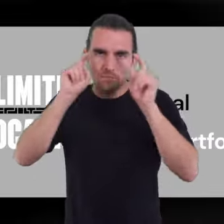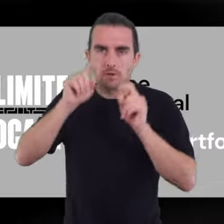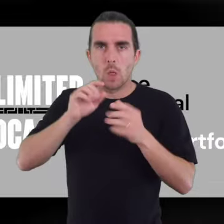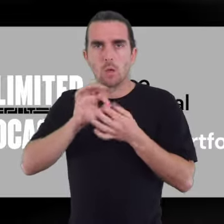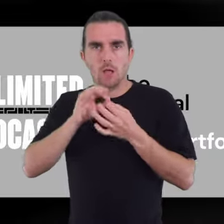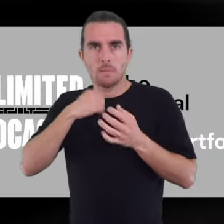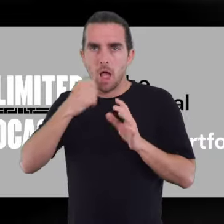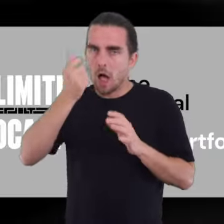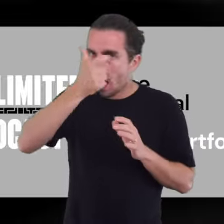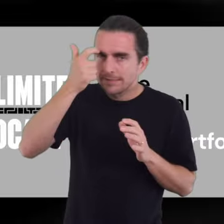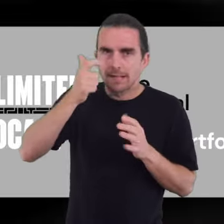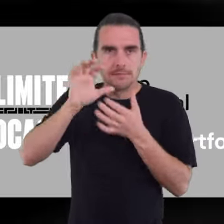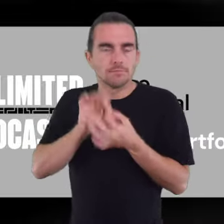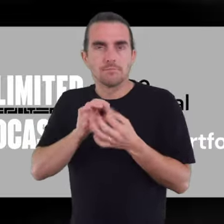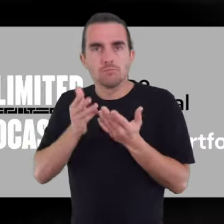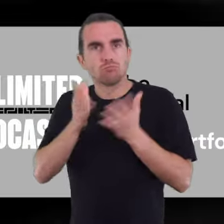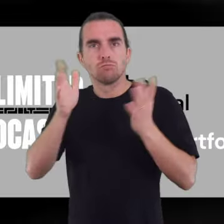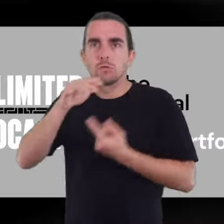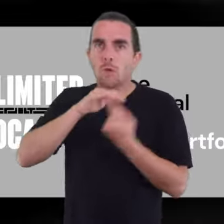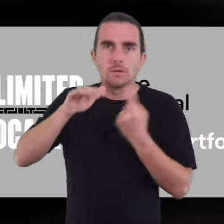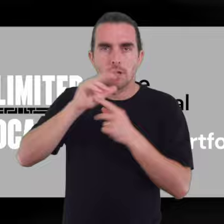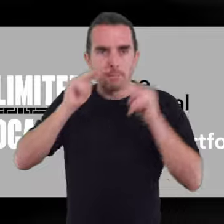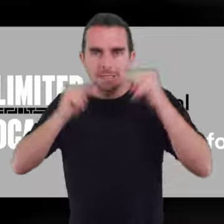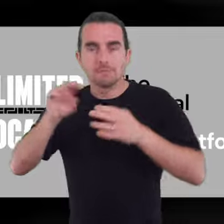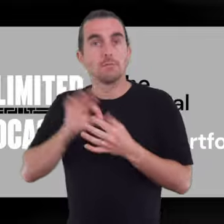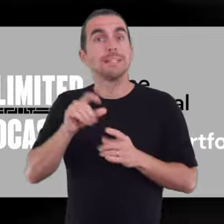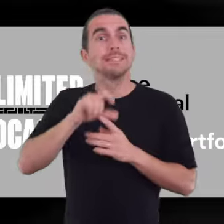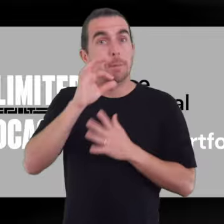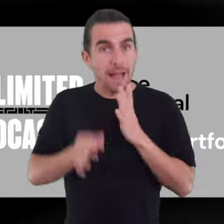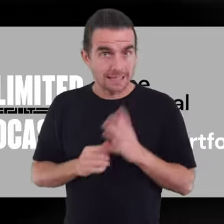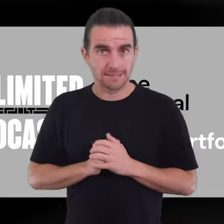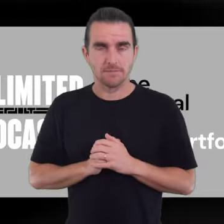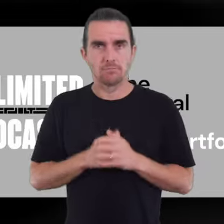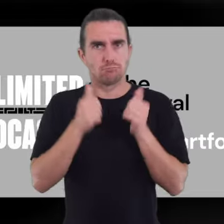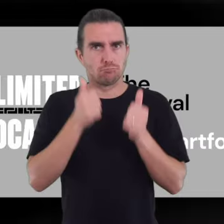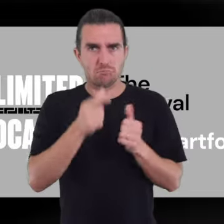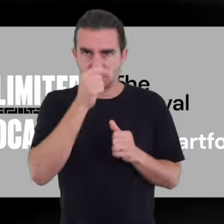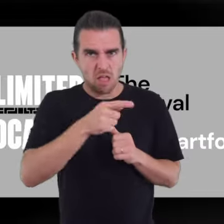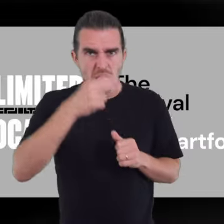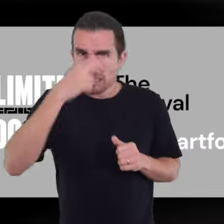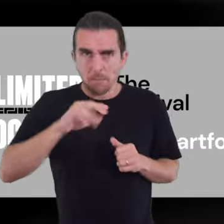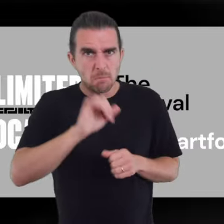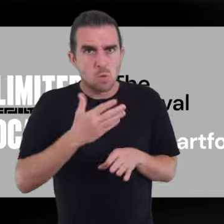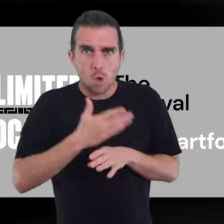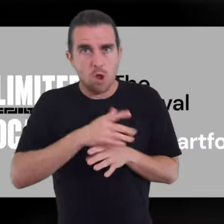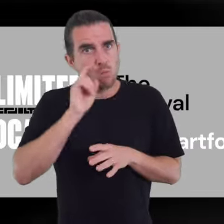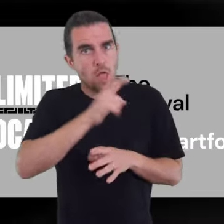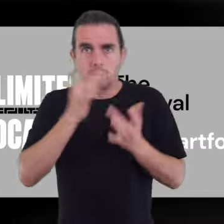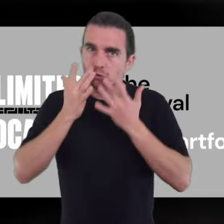and the wider societal perspective on disability. [Alistair] That's great, could you firstly name the work